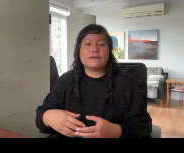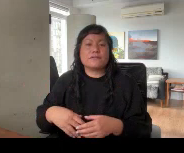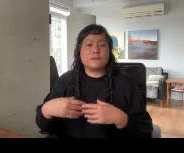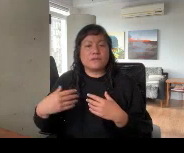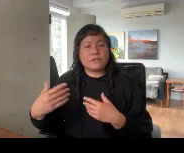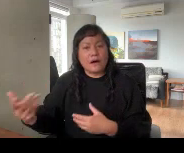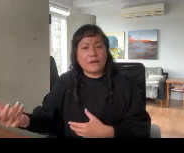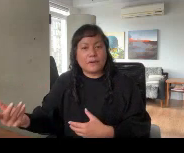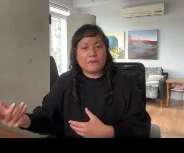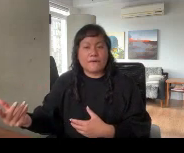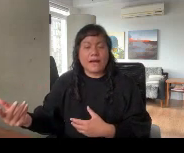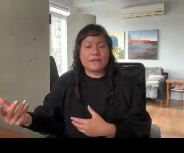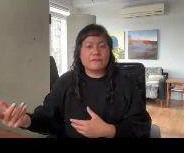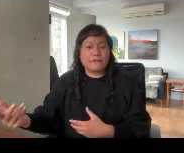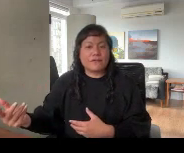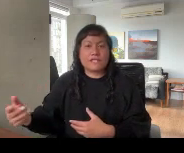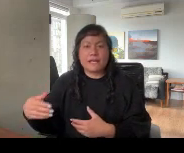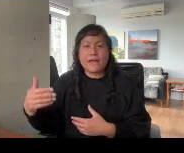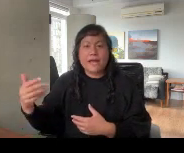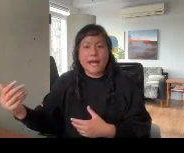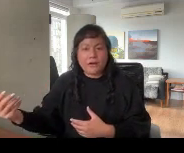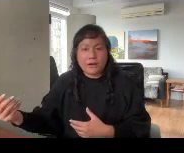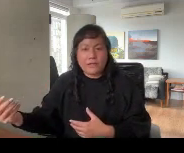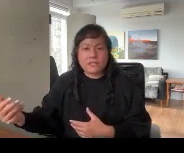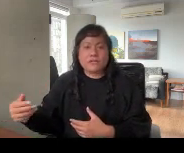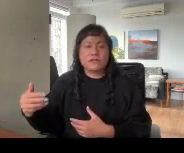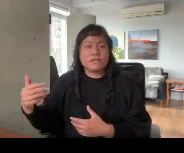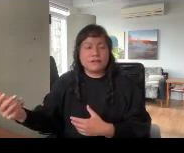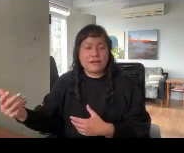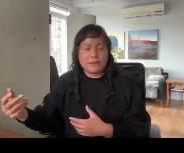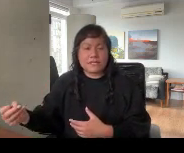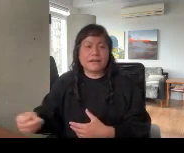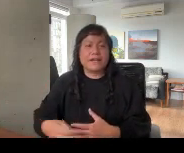fact. So we're going to talk about the fact of diversity at our institution in the coming